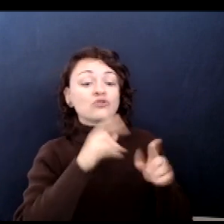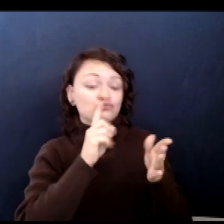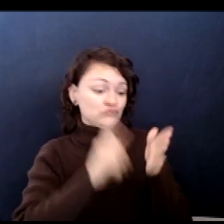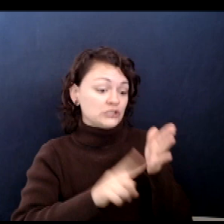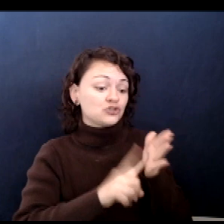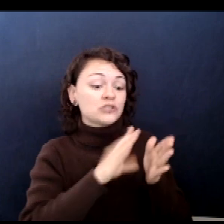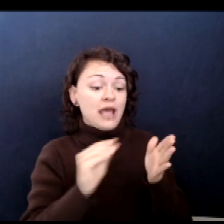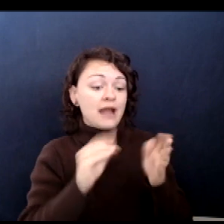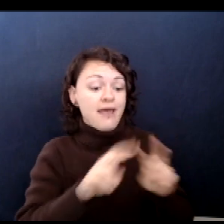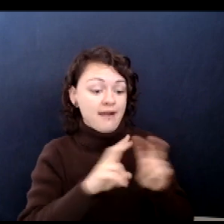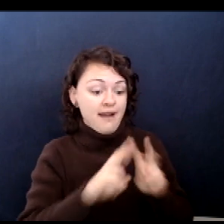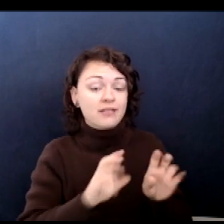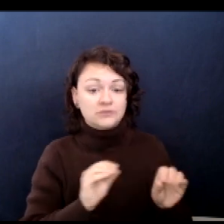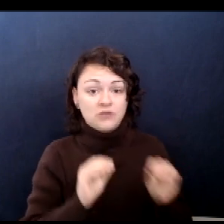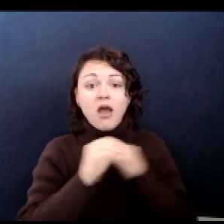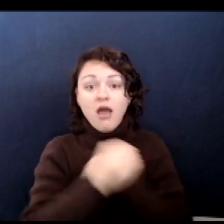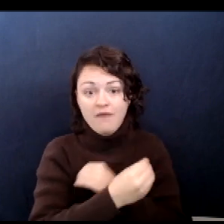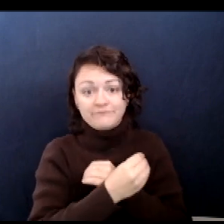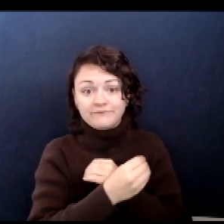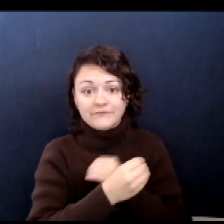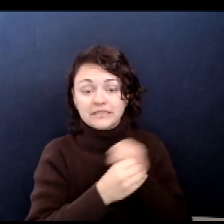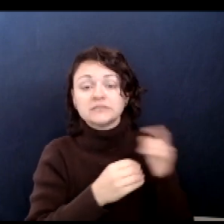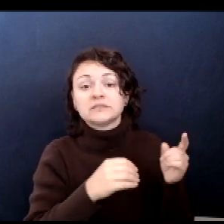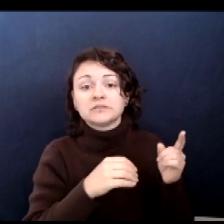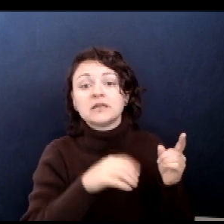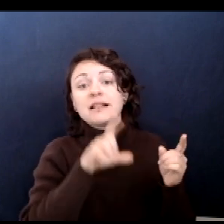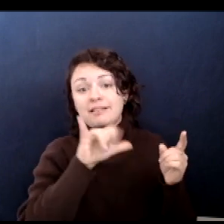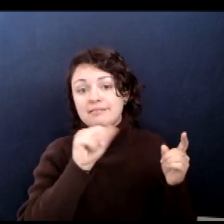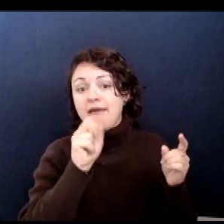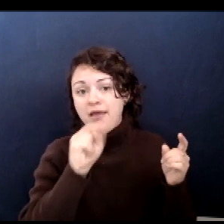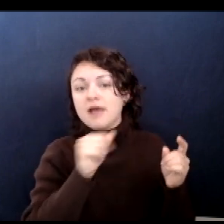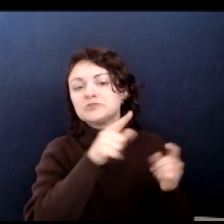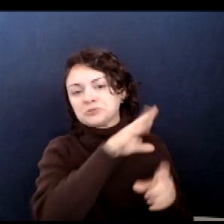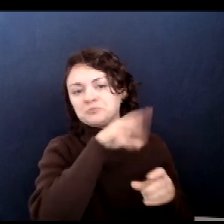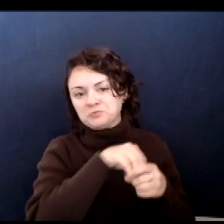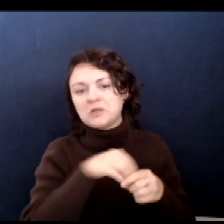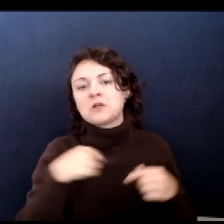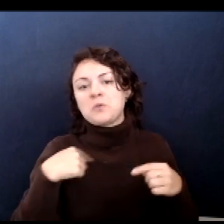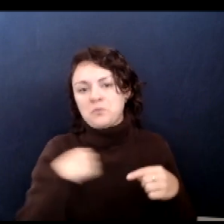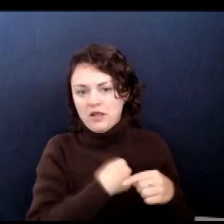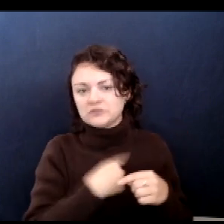and she's joining me to talk about the research we did. Before we do that, let me just introduce